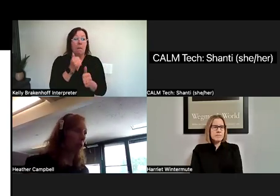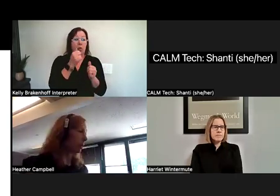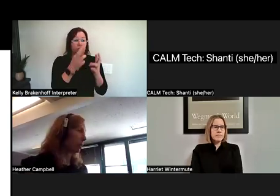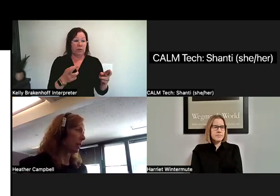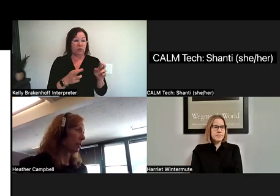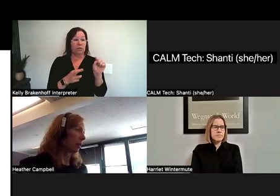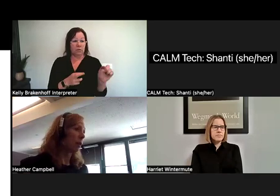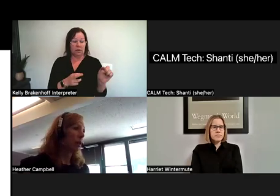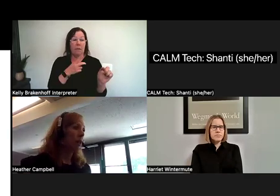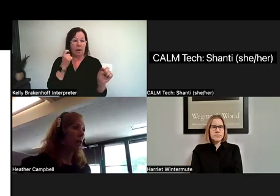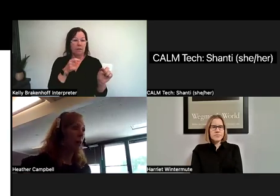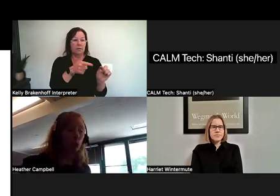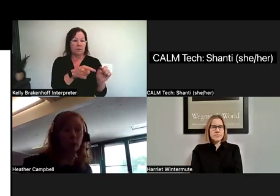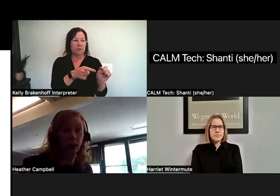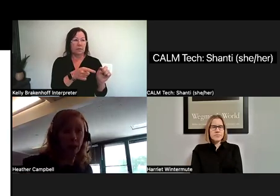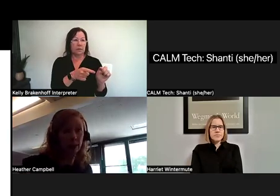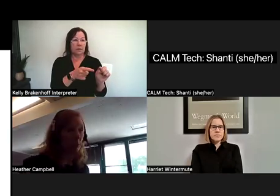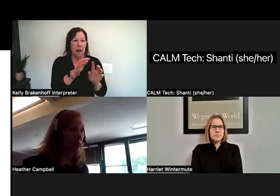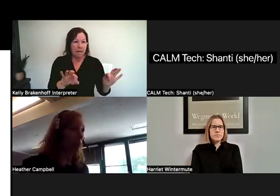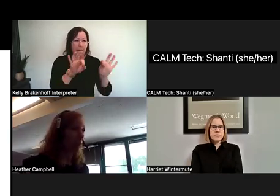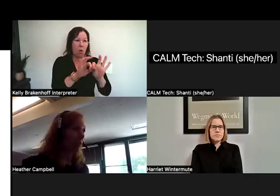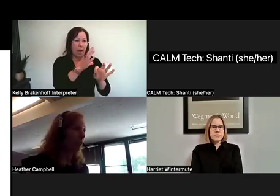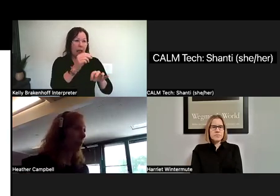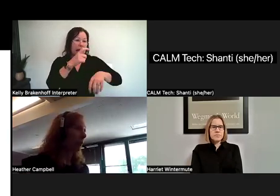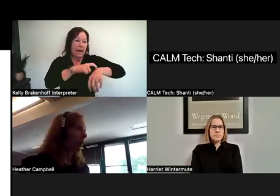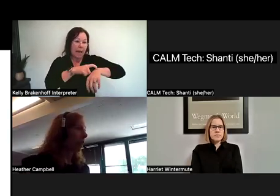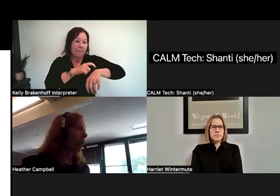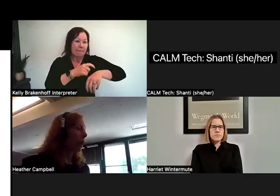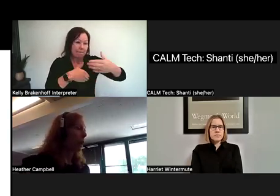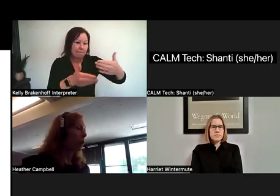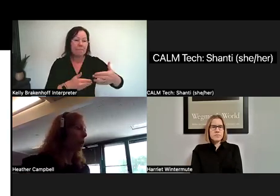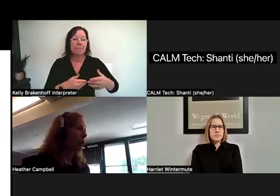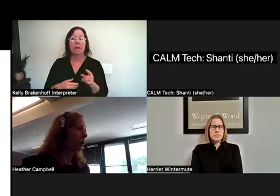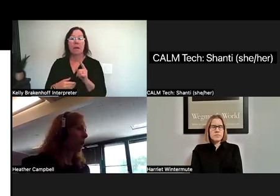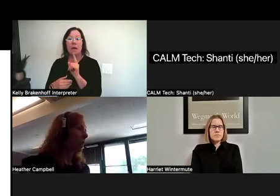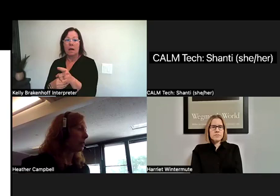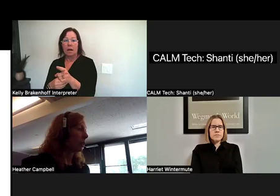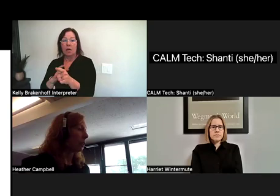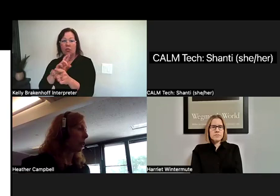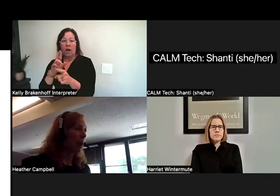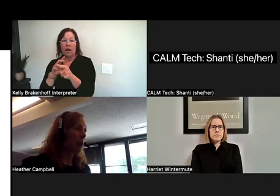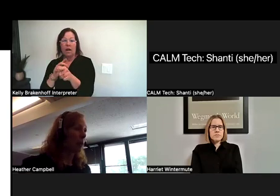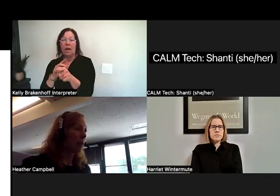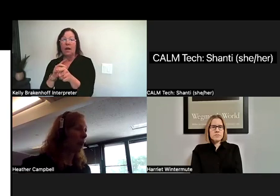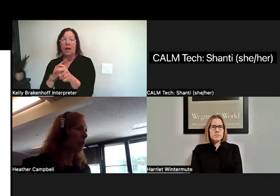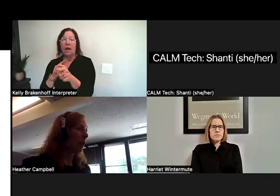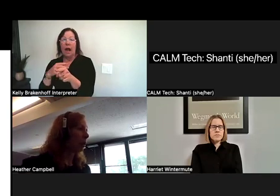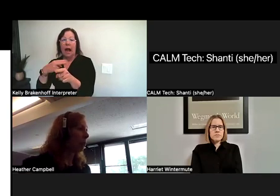because these are important and time sensitive. Going to the right. These are high priority but